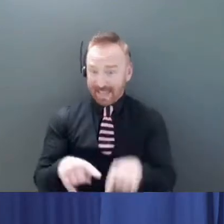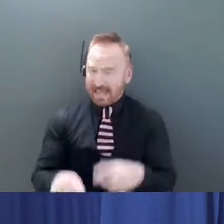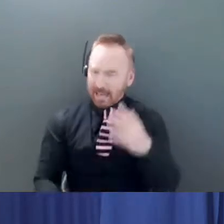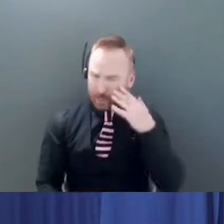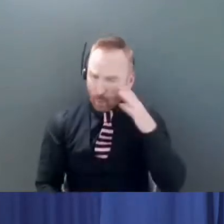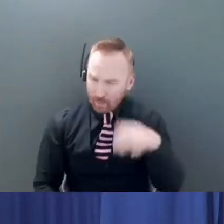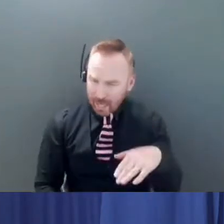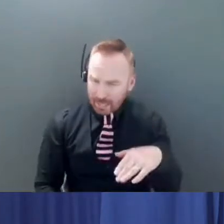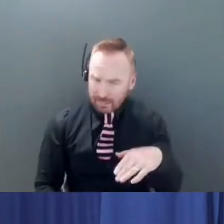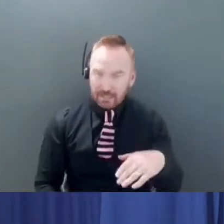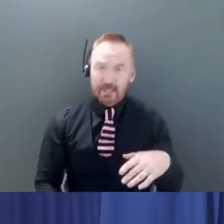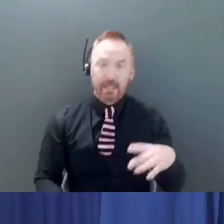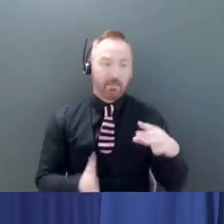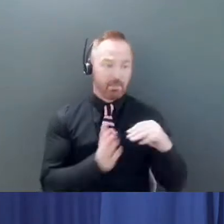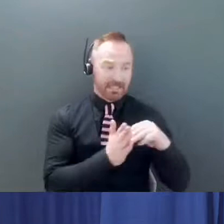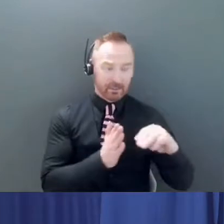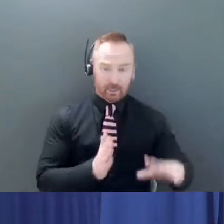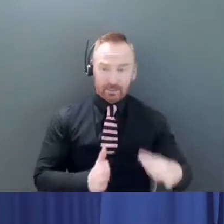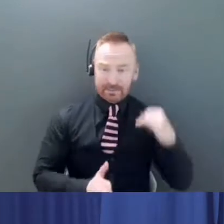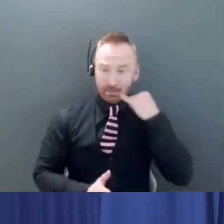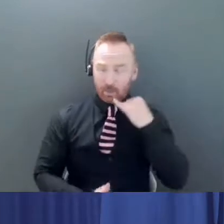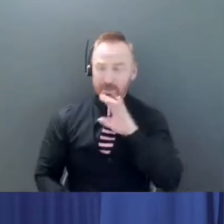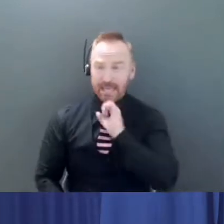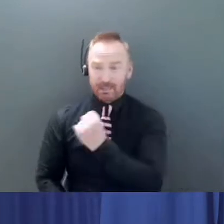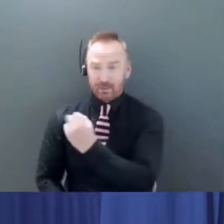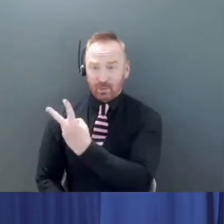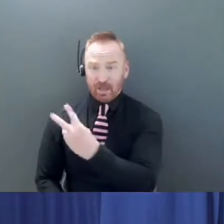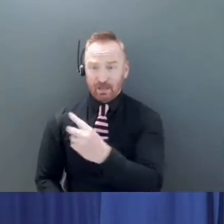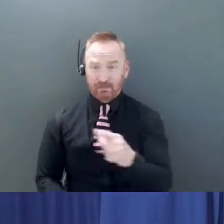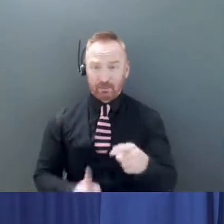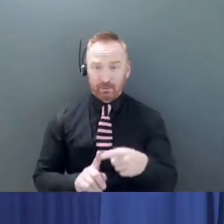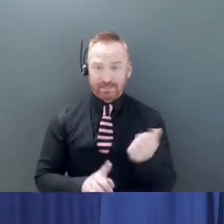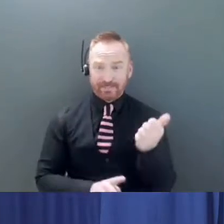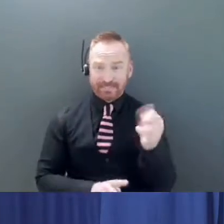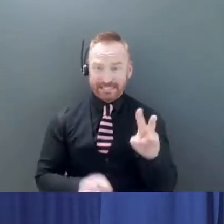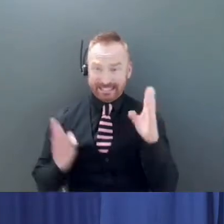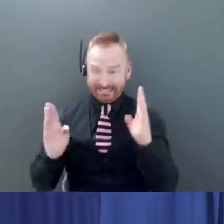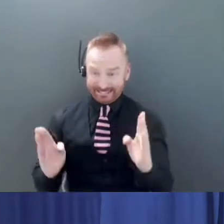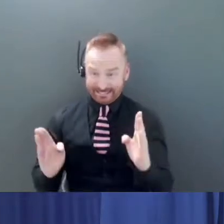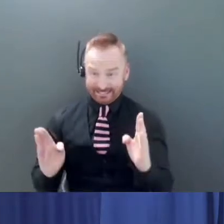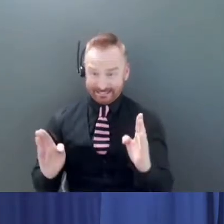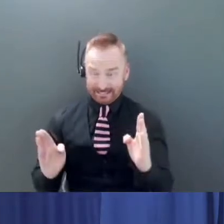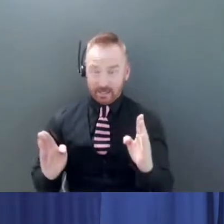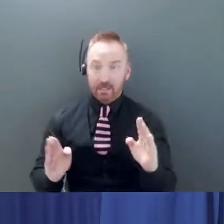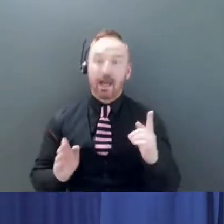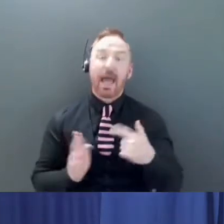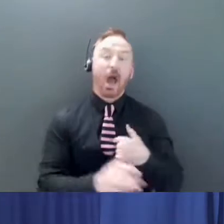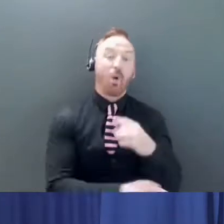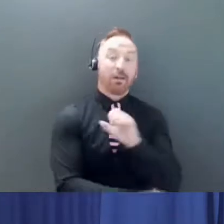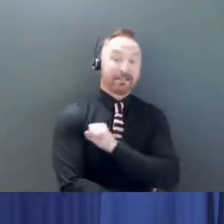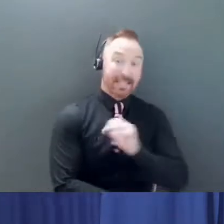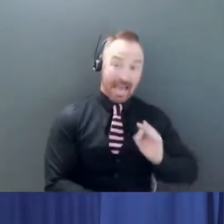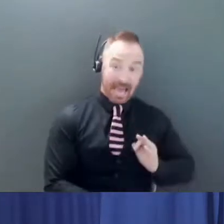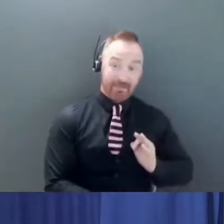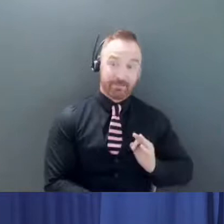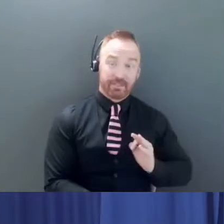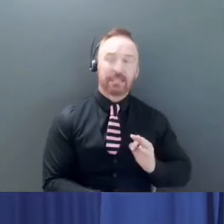as staff are strongly encouraged to get vaccinated. Staying home when sick.